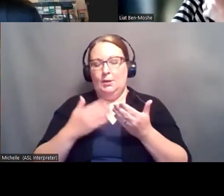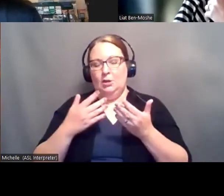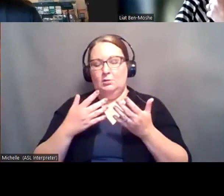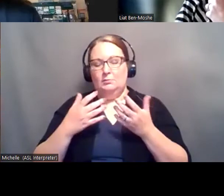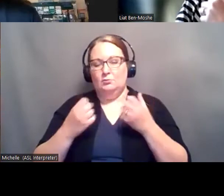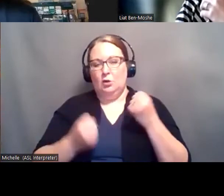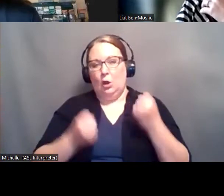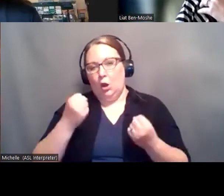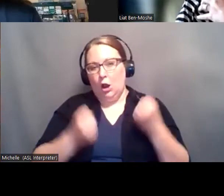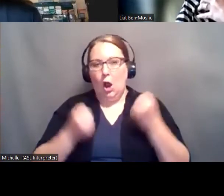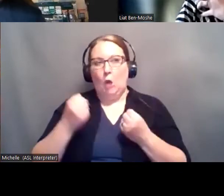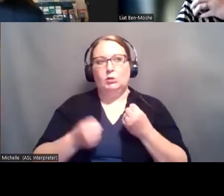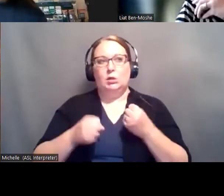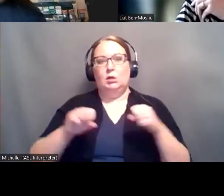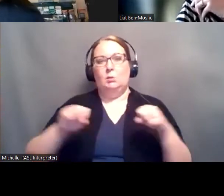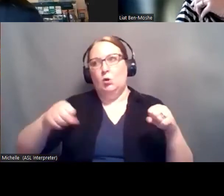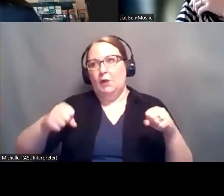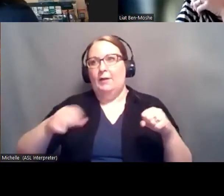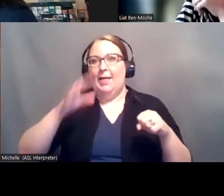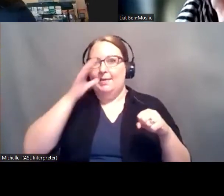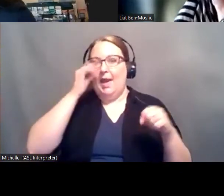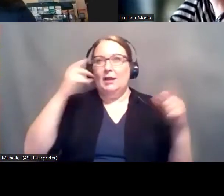and cats and other beings in the background.